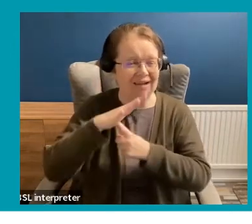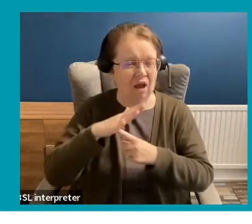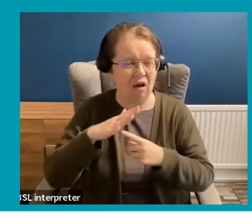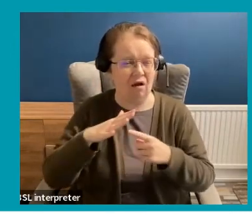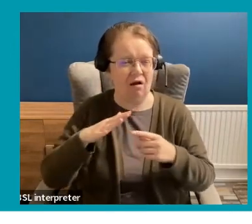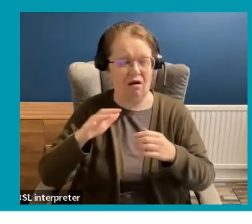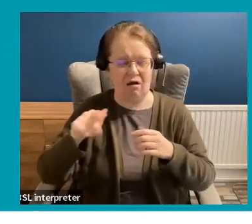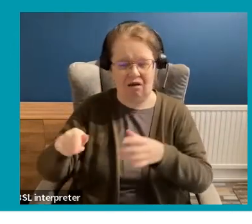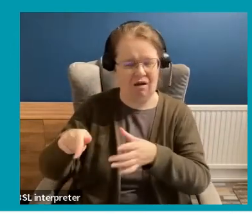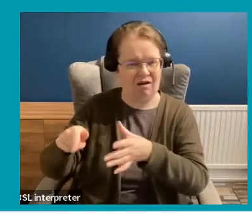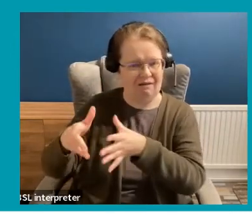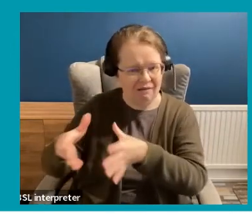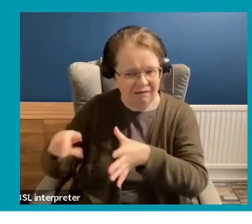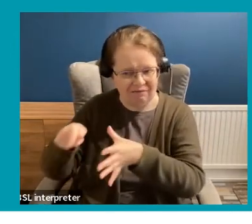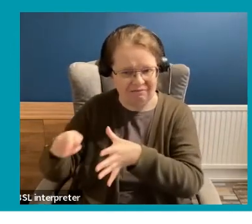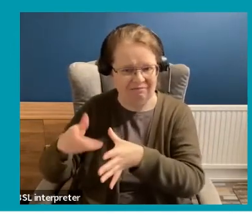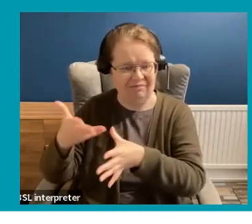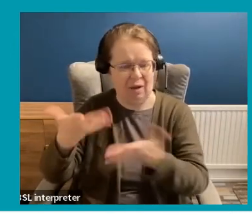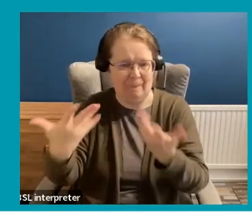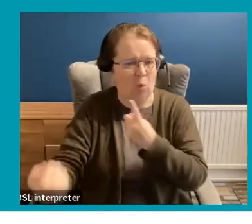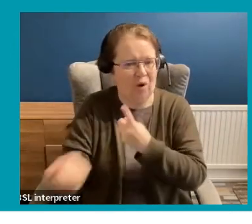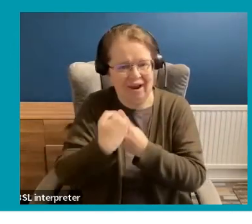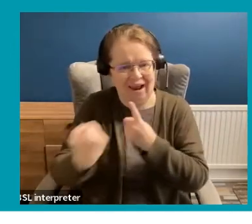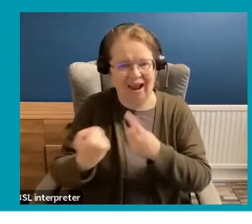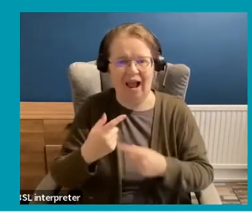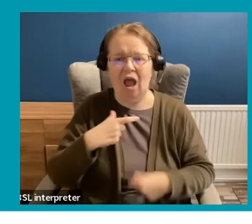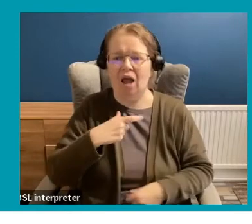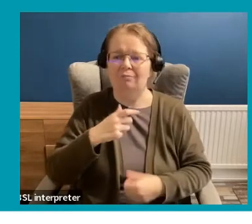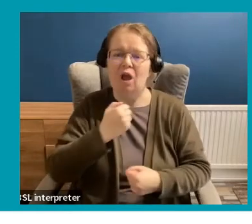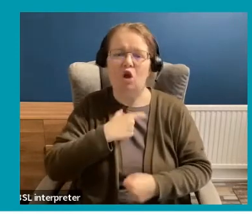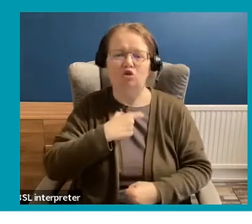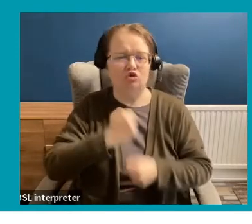conversations around gender equality following